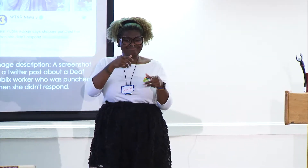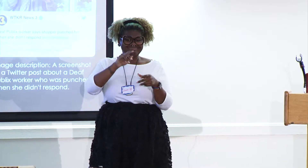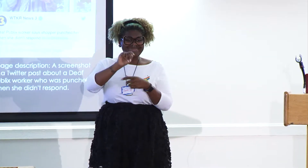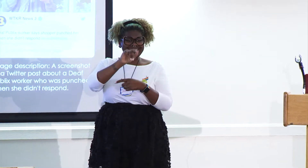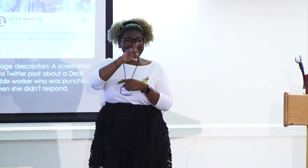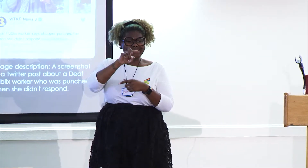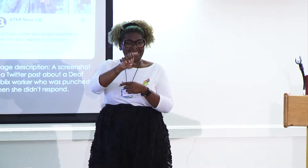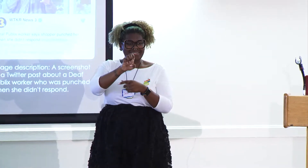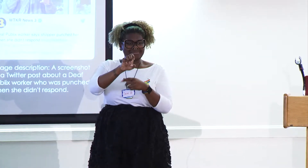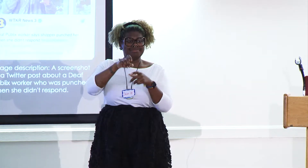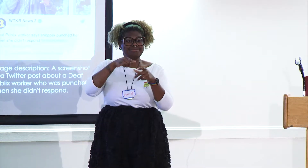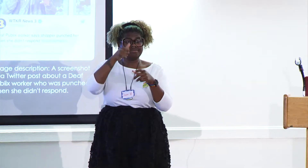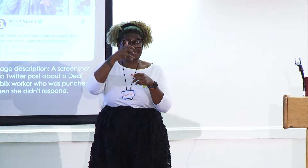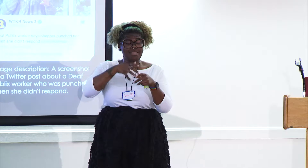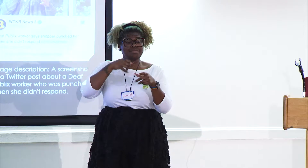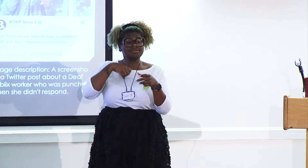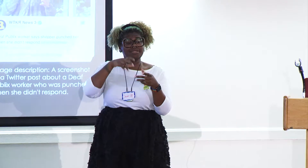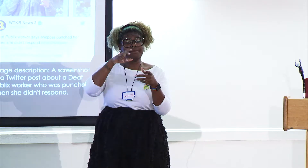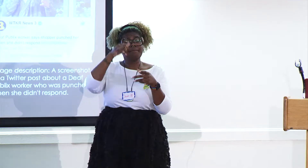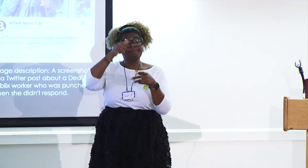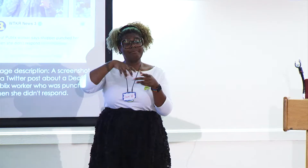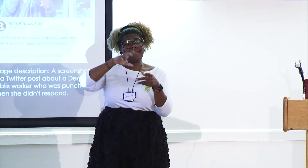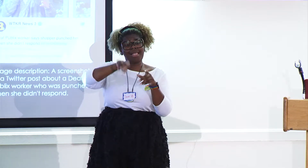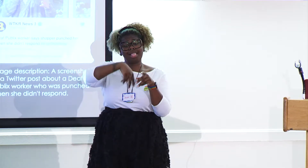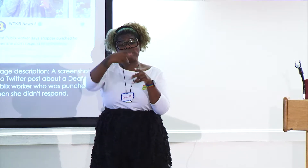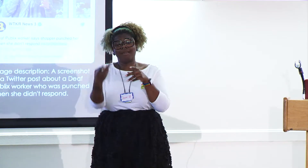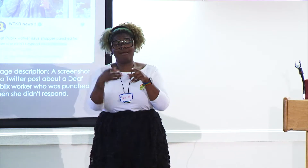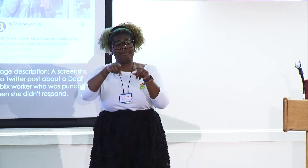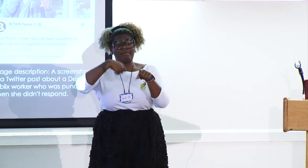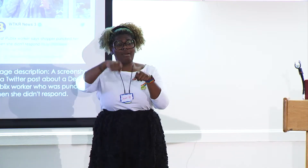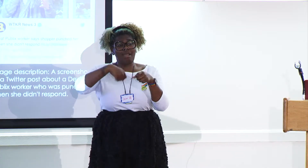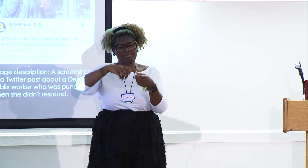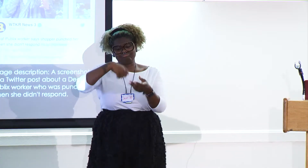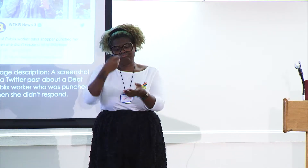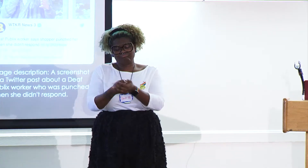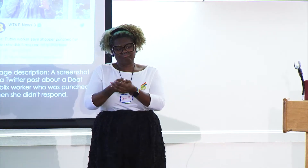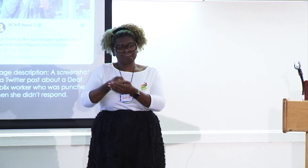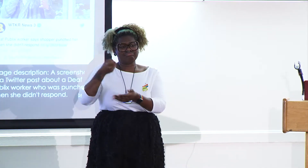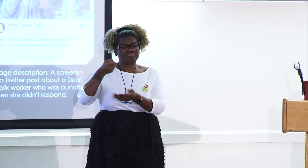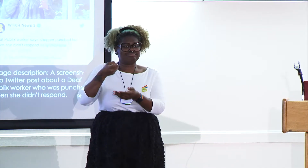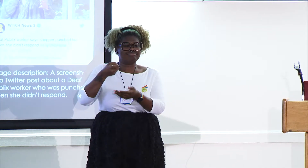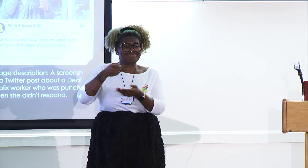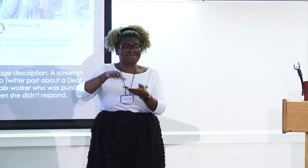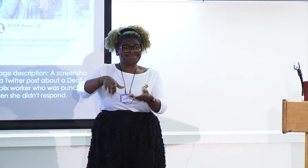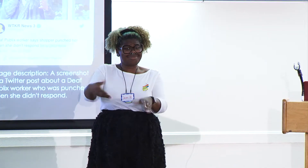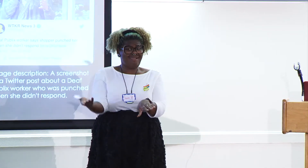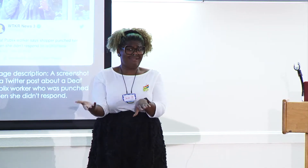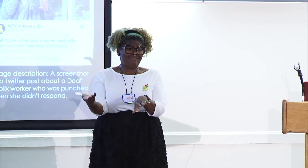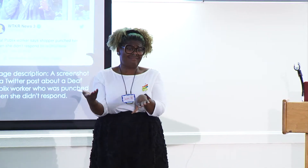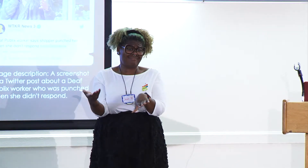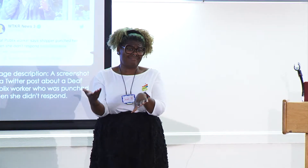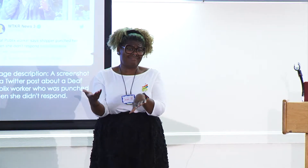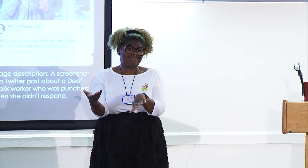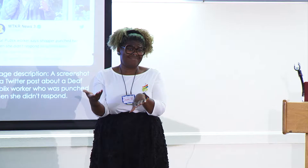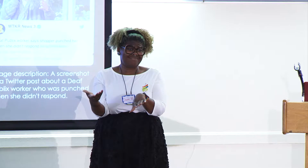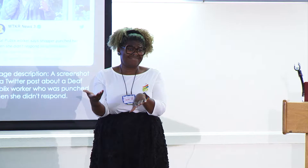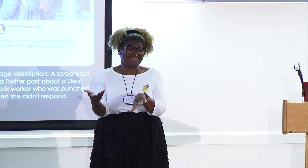couldn't hear them. Didn't see them because they were behind. So the police officer tased this individual.